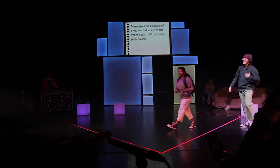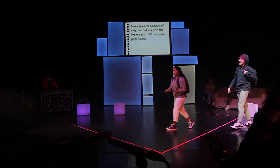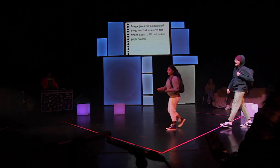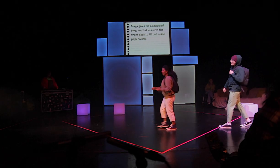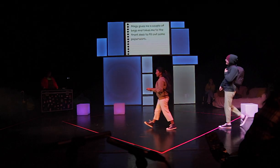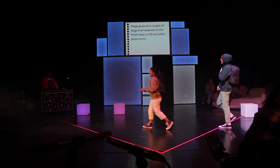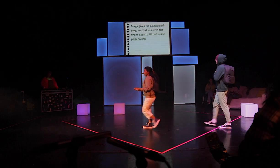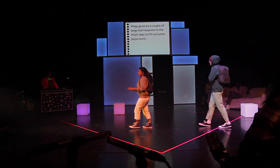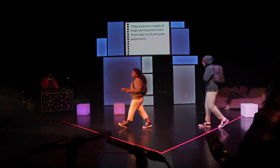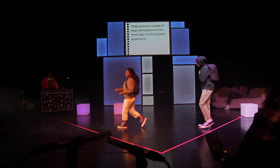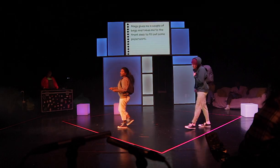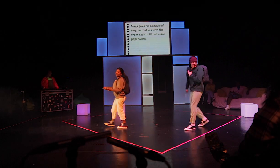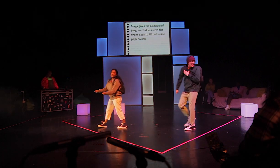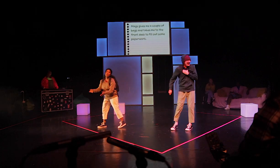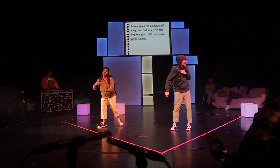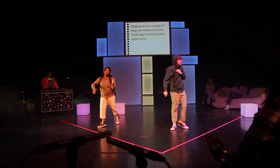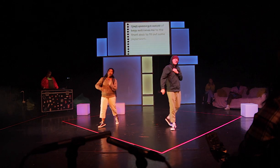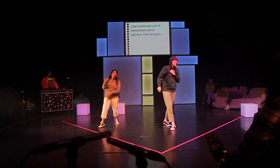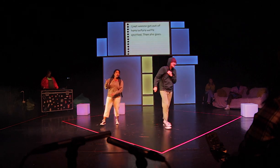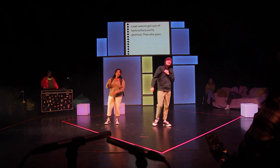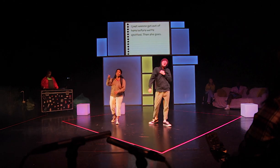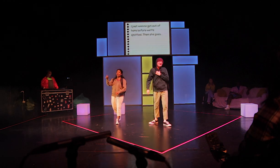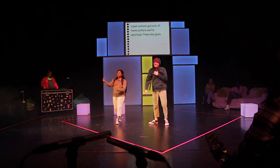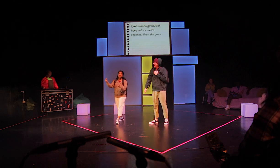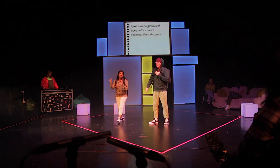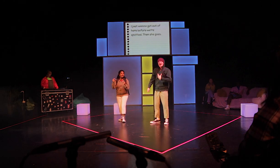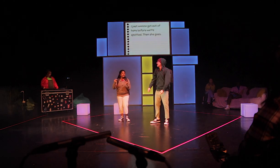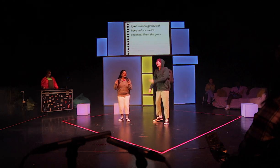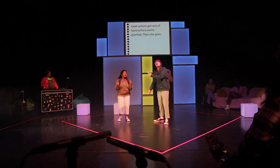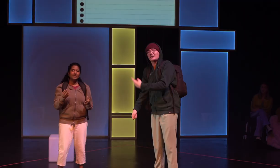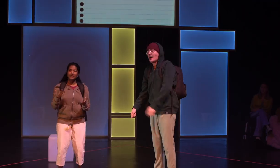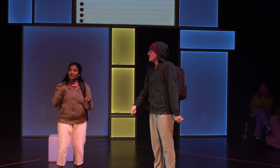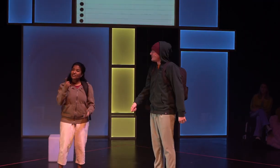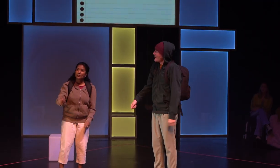I just want to get out of here before we spotted man. And then she goes,